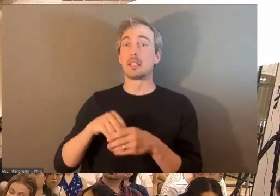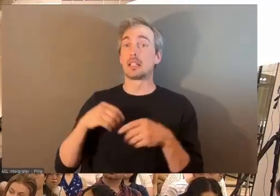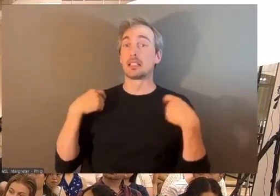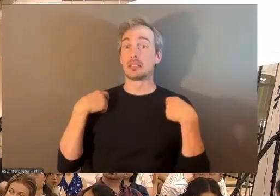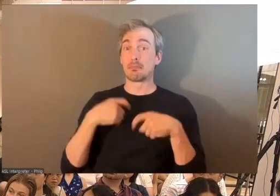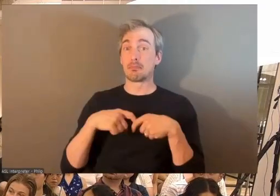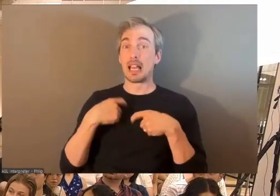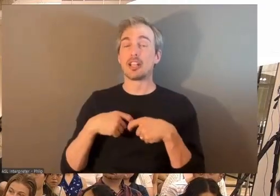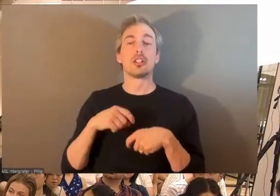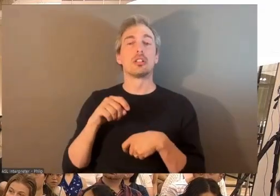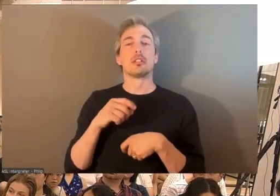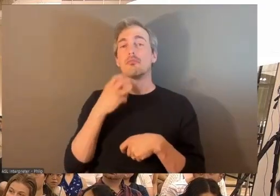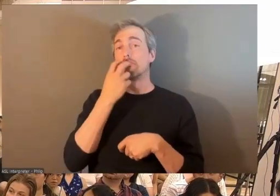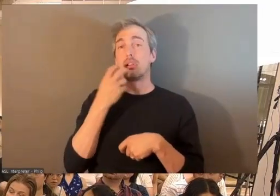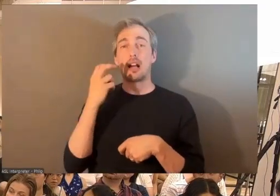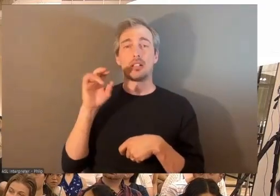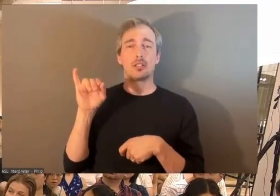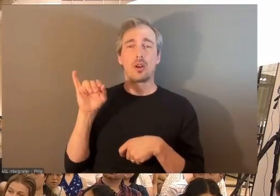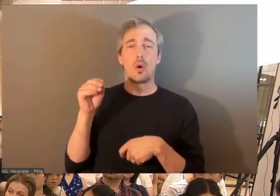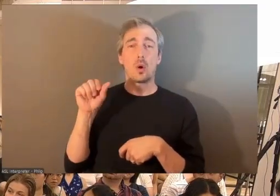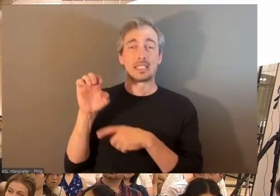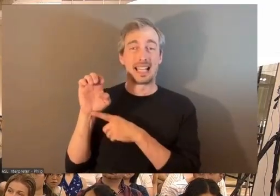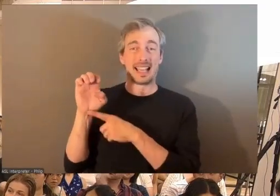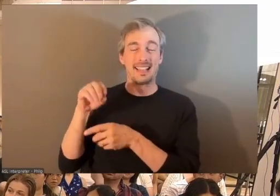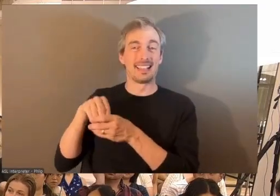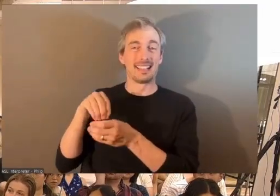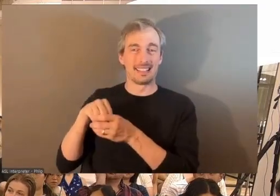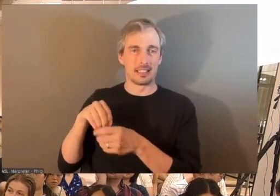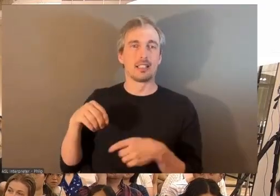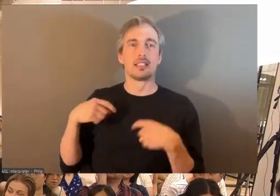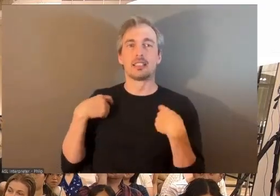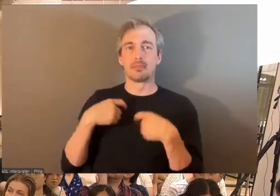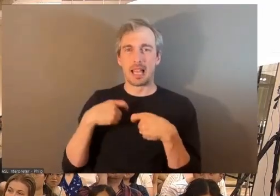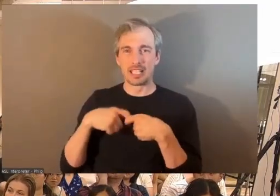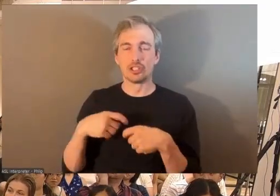So I use phonetic spelling for Asians to say... It's actually pronounced José, hose-ay.